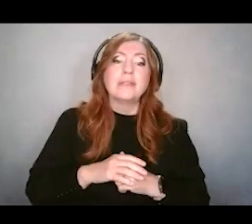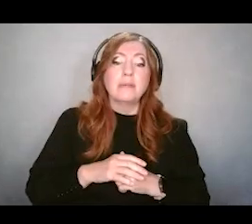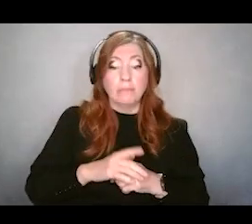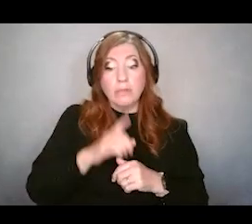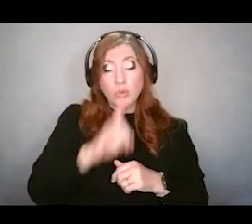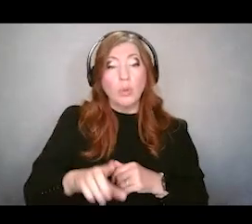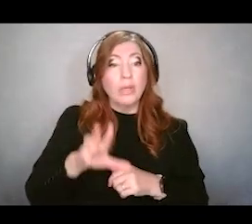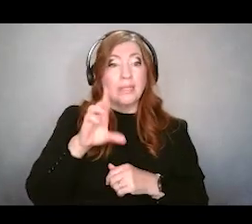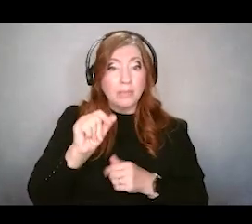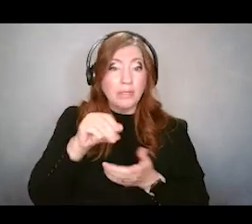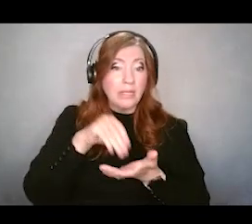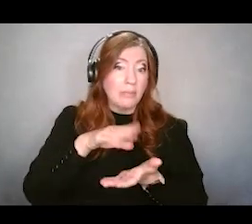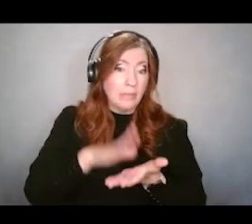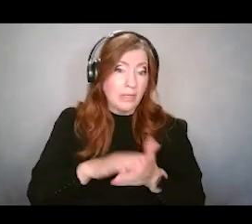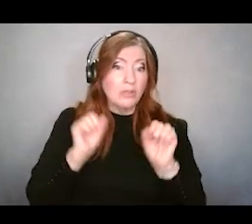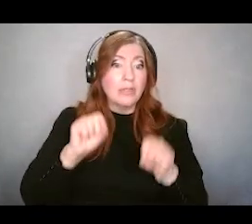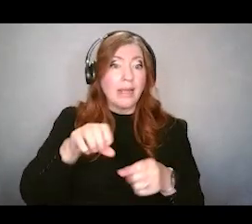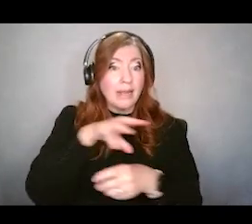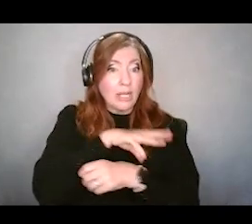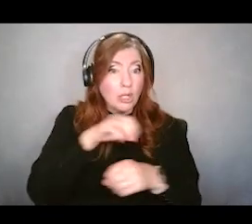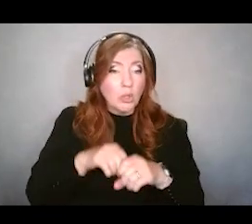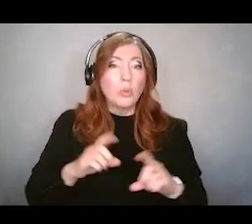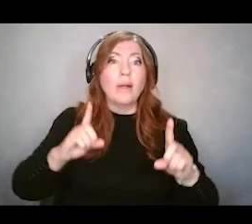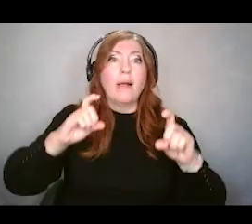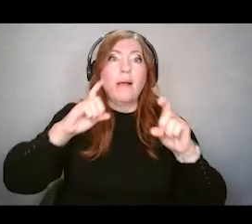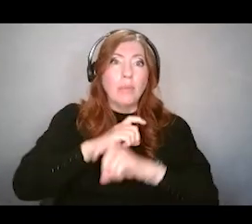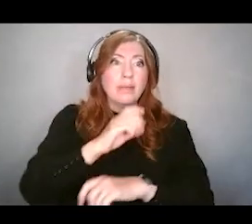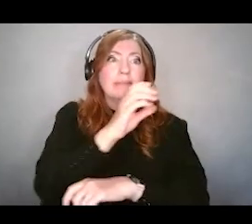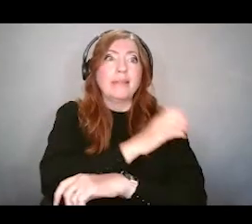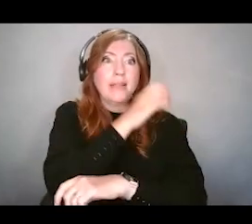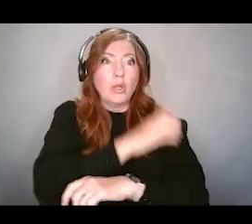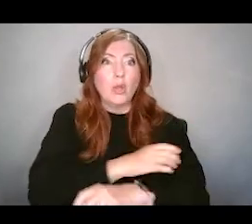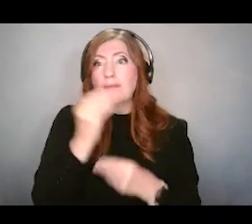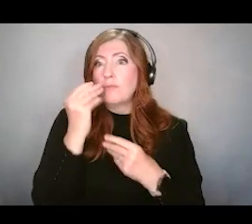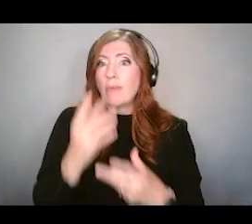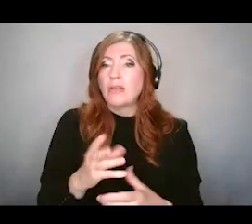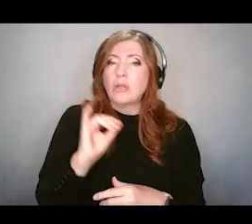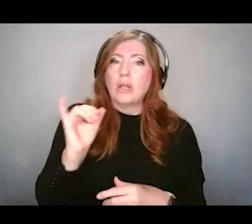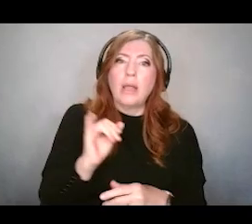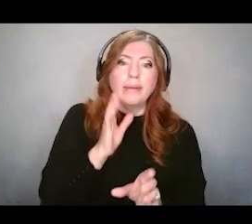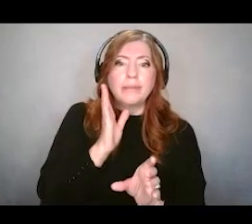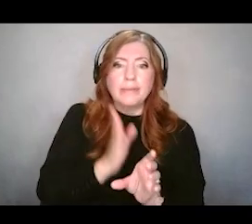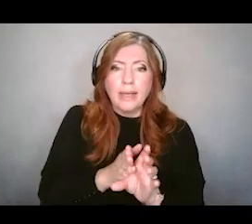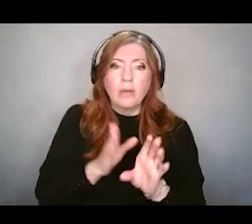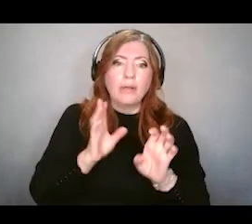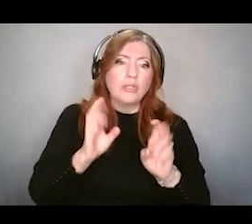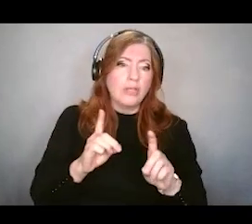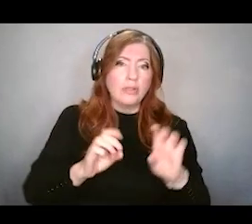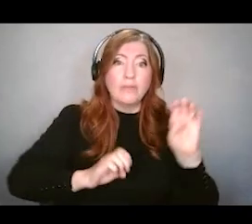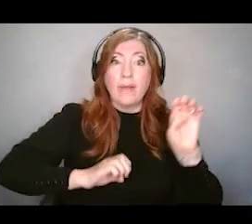include complex or even clinical information – like psychoeducational evaluations or medical